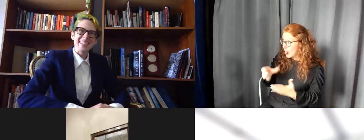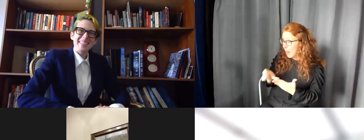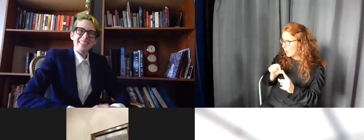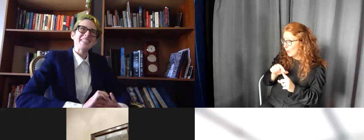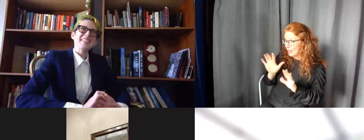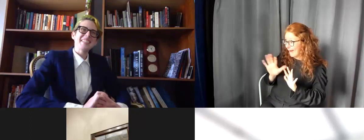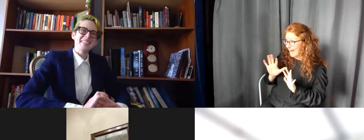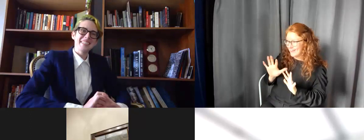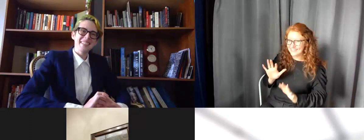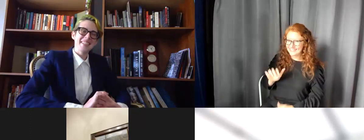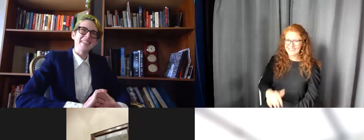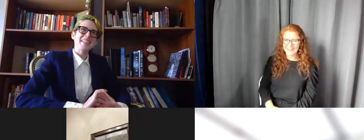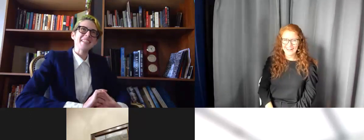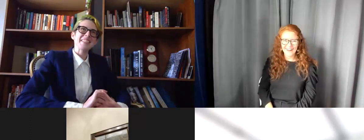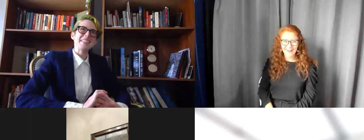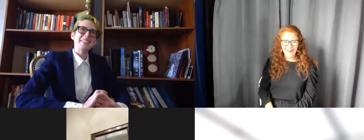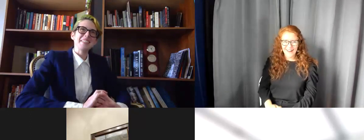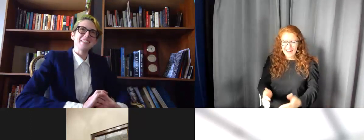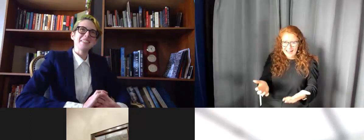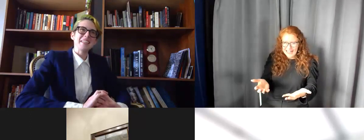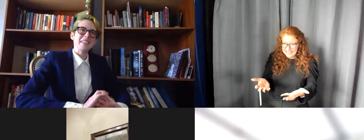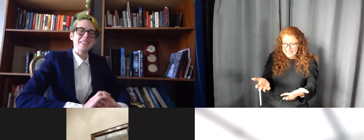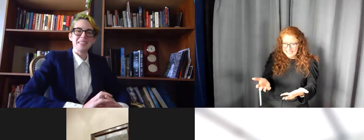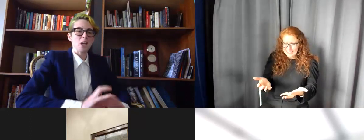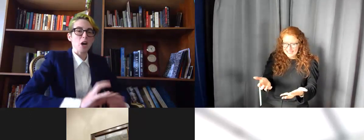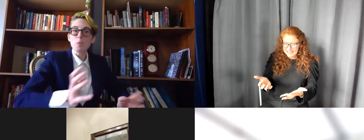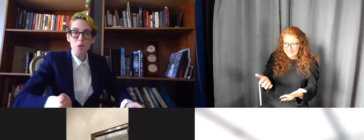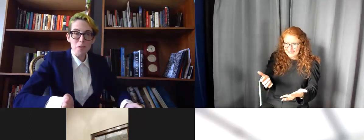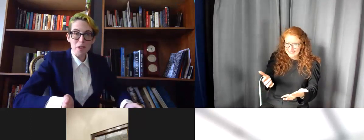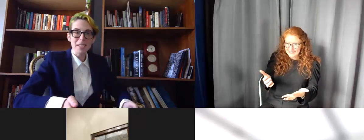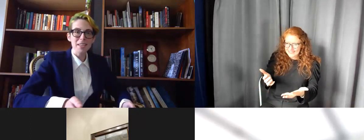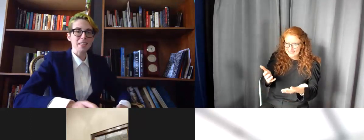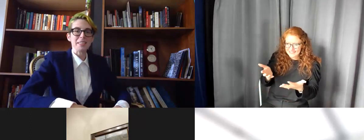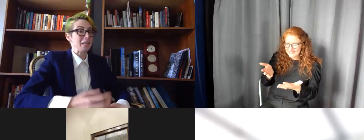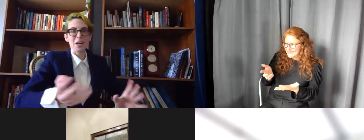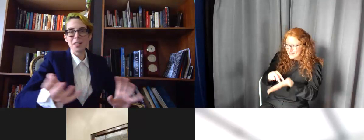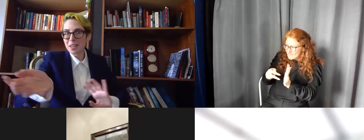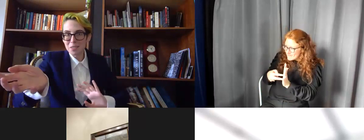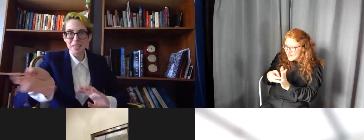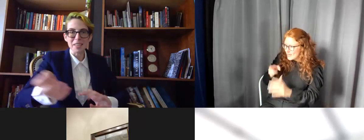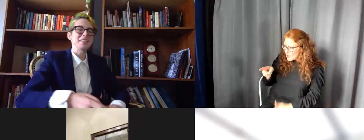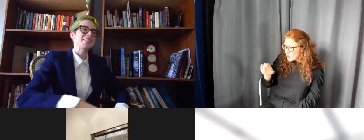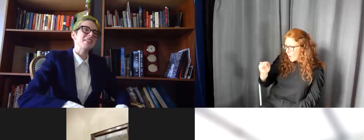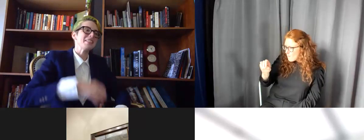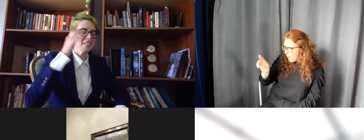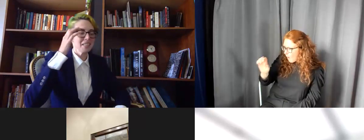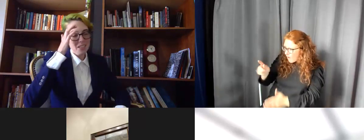Farrah Garland: Okay. that it's it's not a moral failing. It's it's not an inconvenience that it's